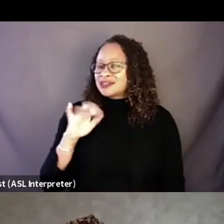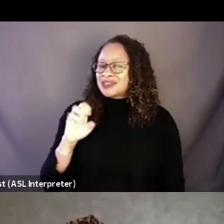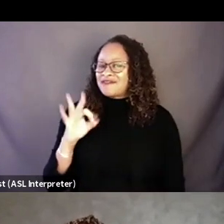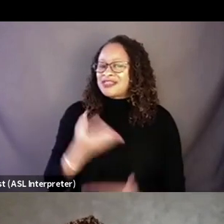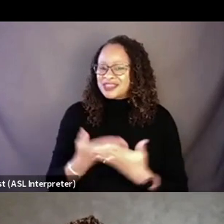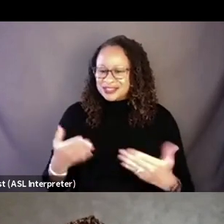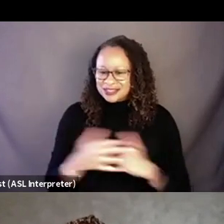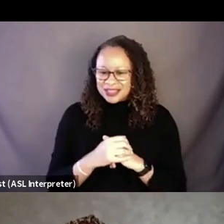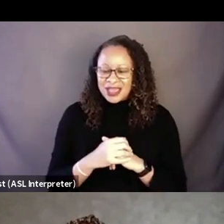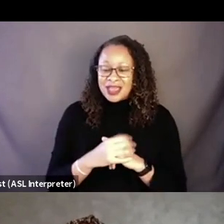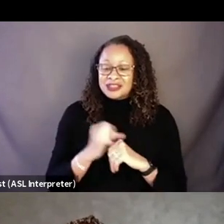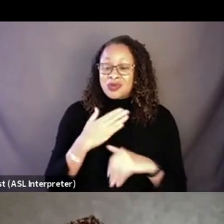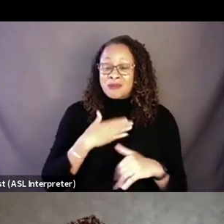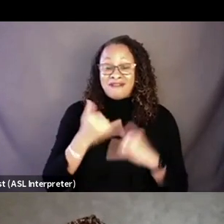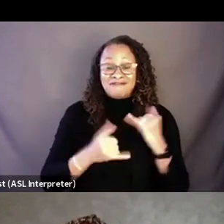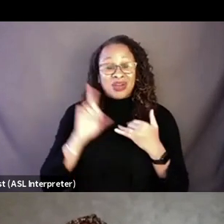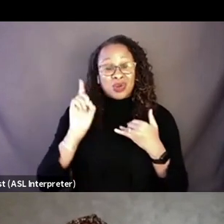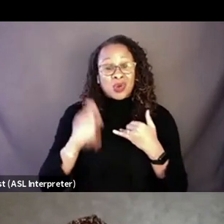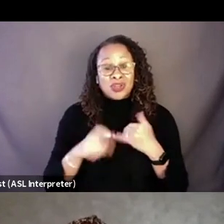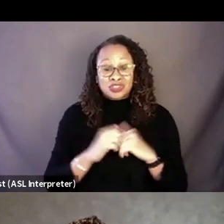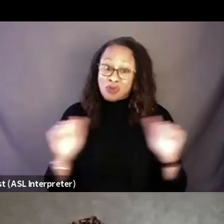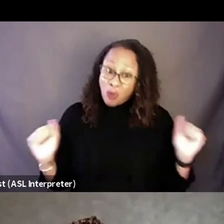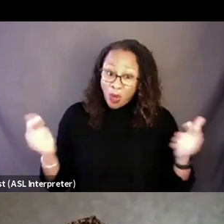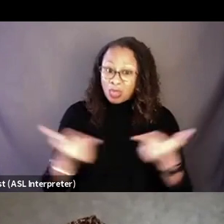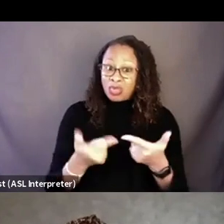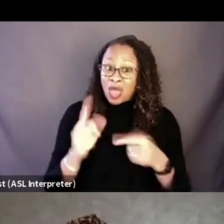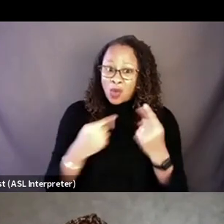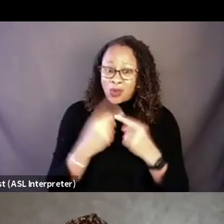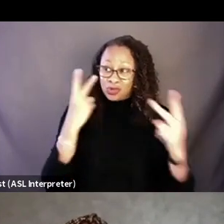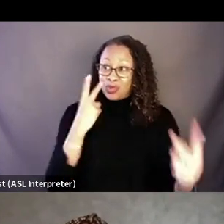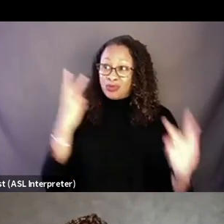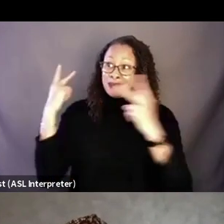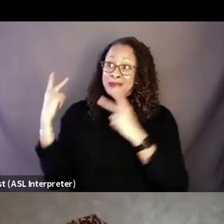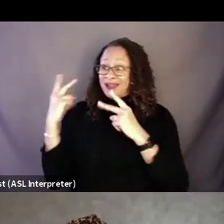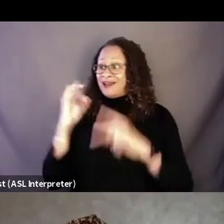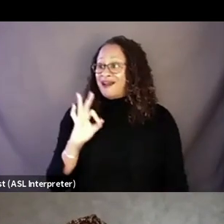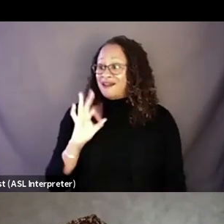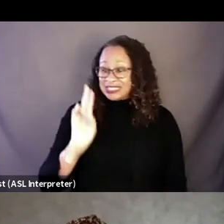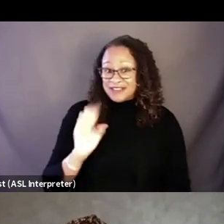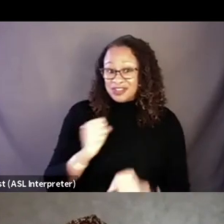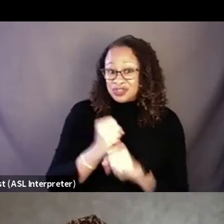So the final question for you all is when you look back at these seven years of making this film,